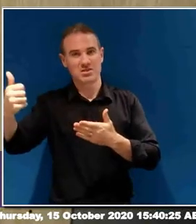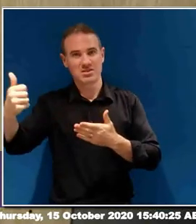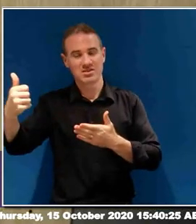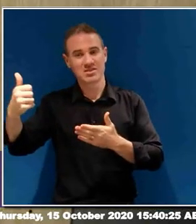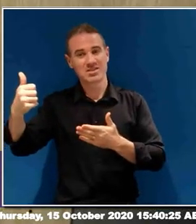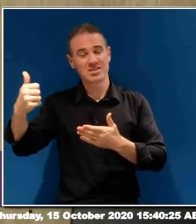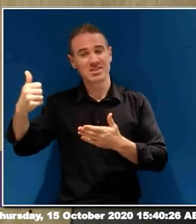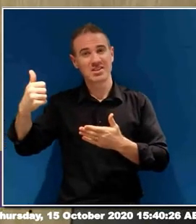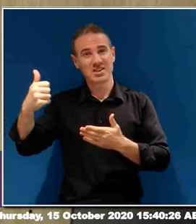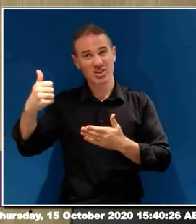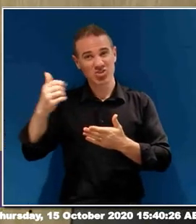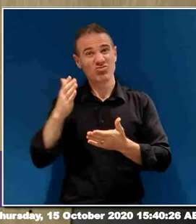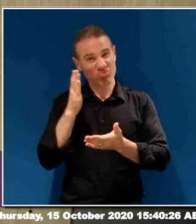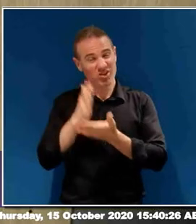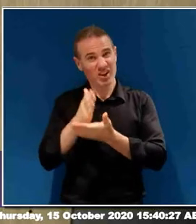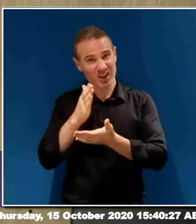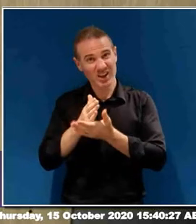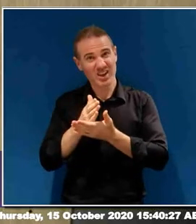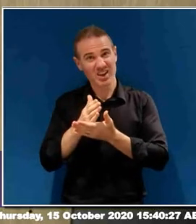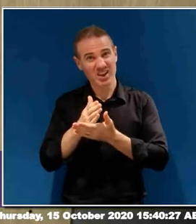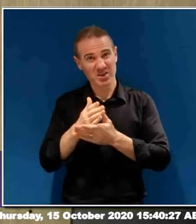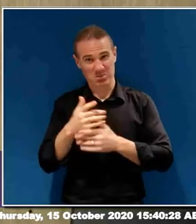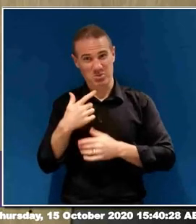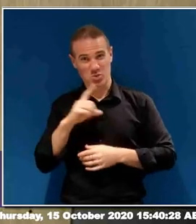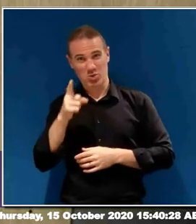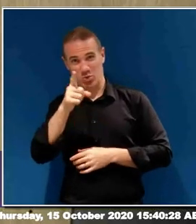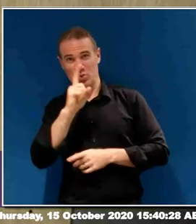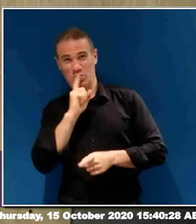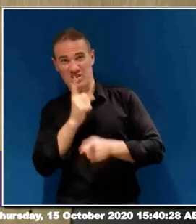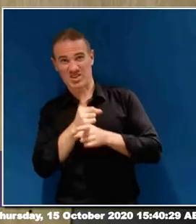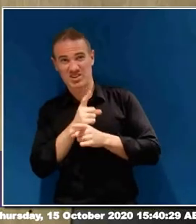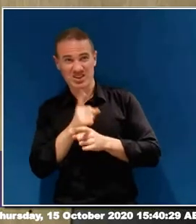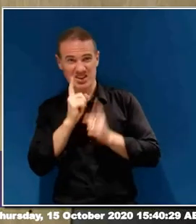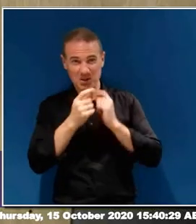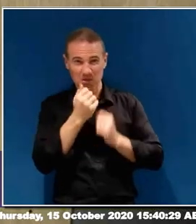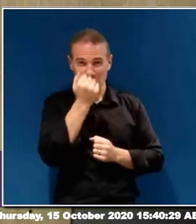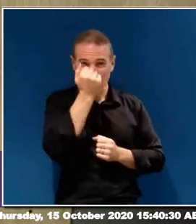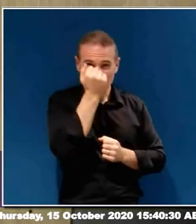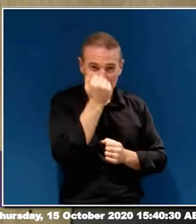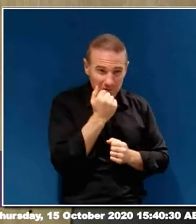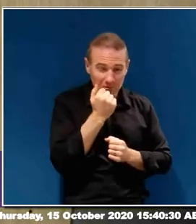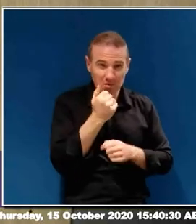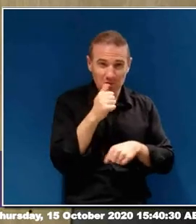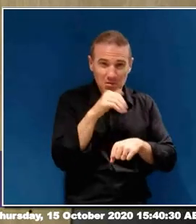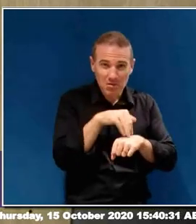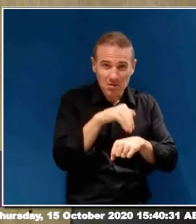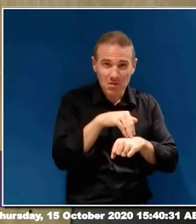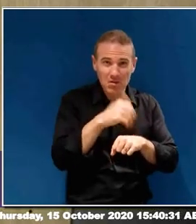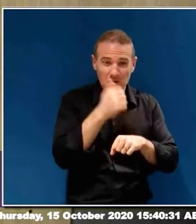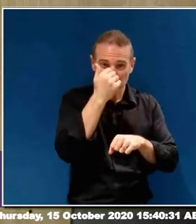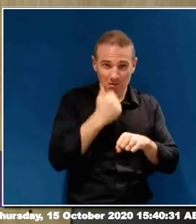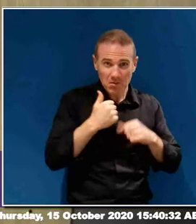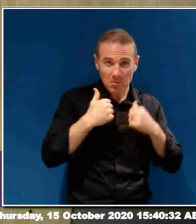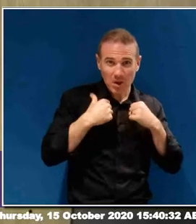of what you describe as minor behaviours? It can be, yes. Not whether it can be.